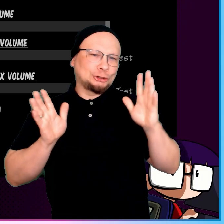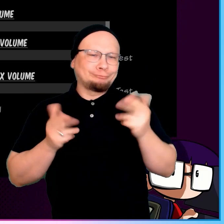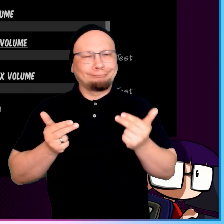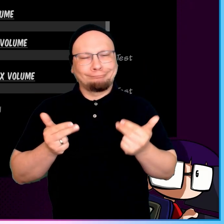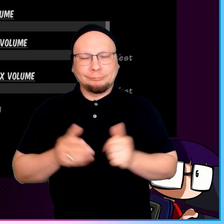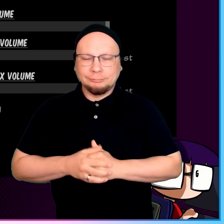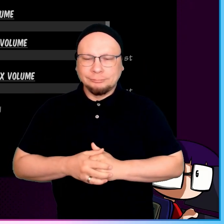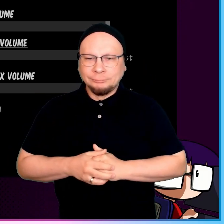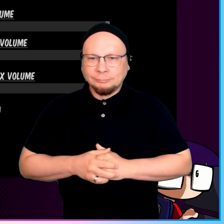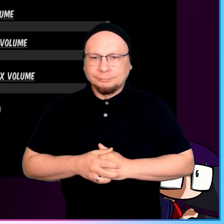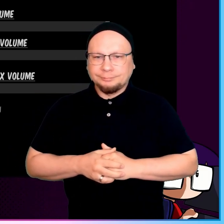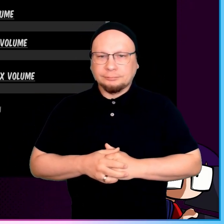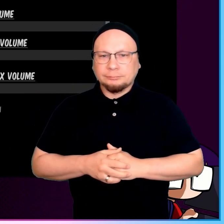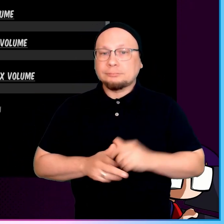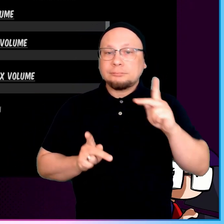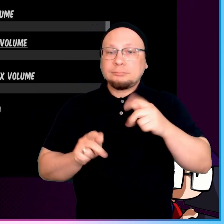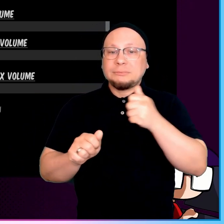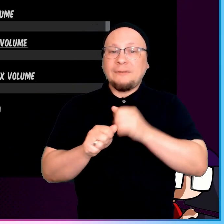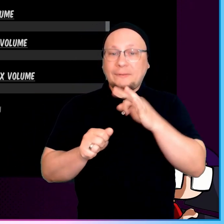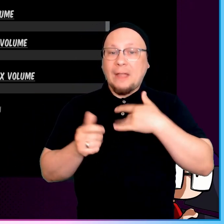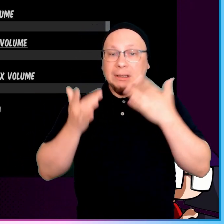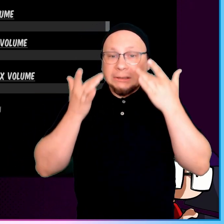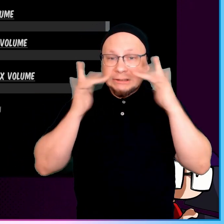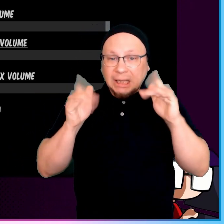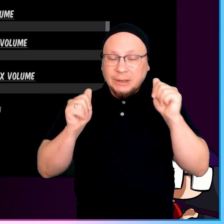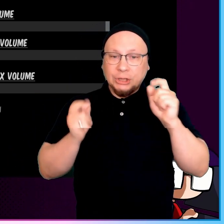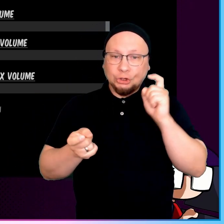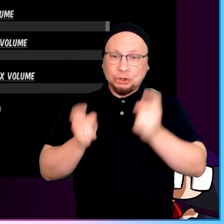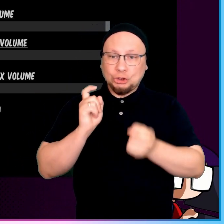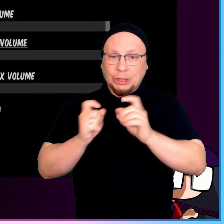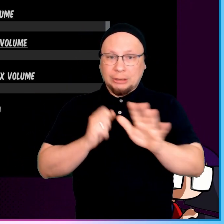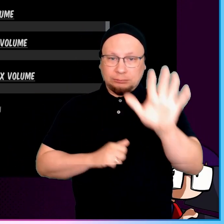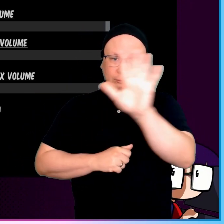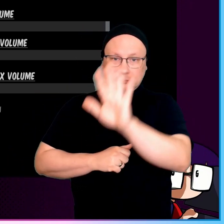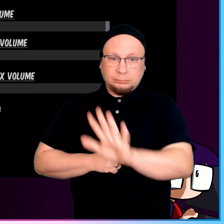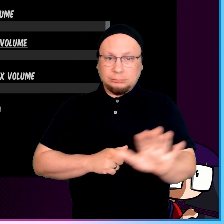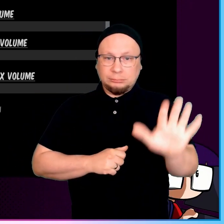For sighted players, we have options to help customize the user interface to their needs.